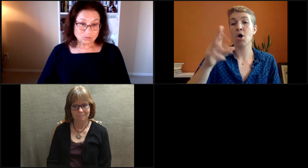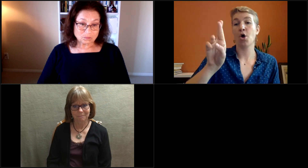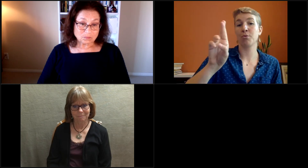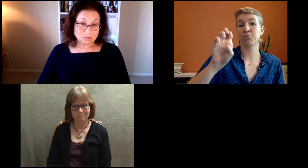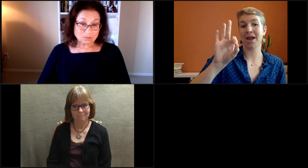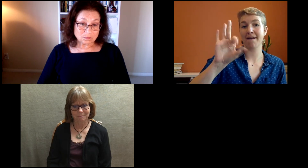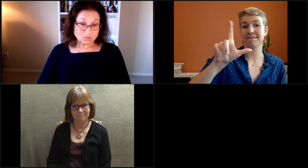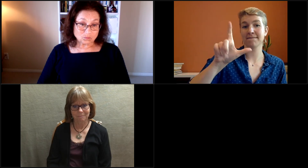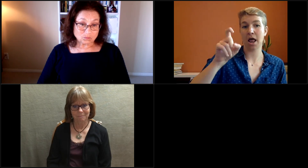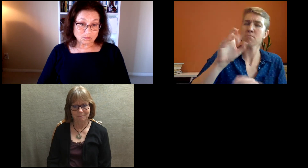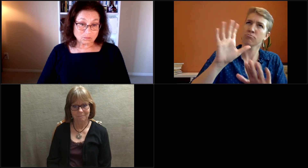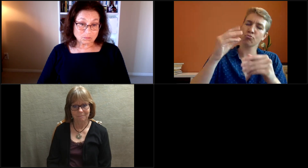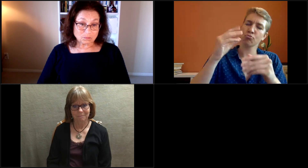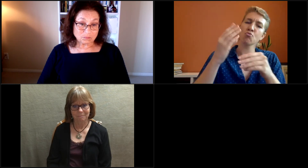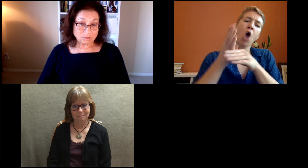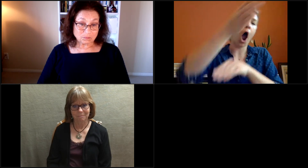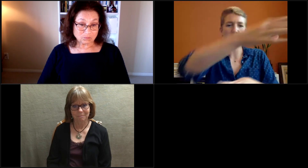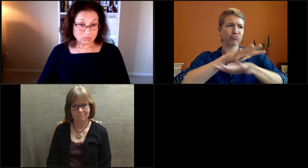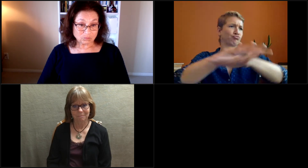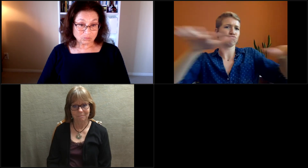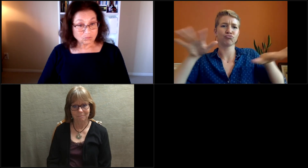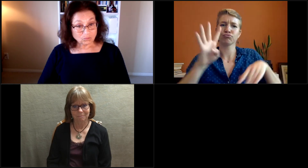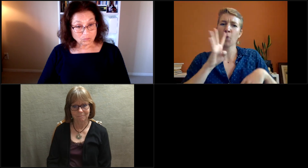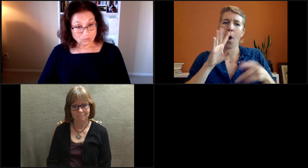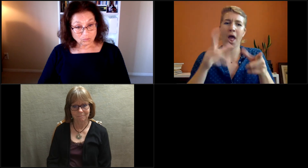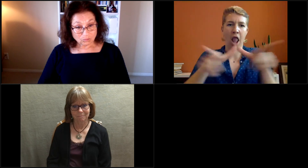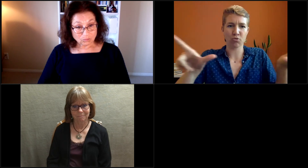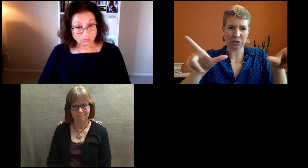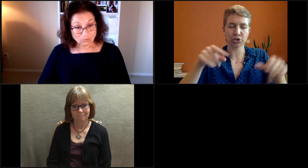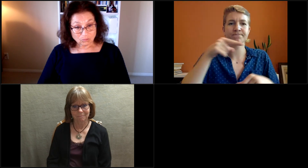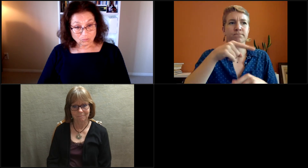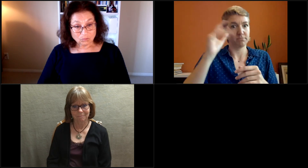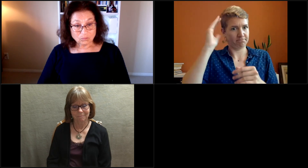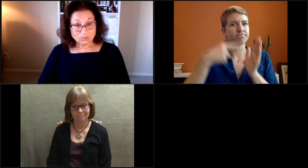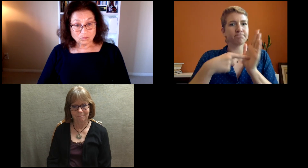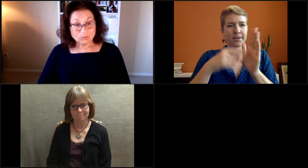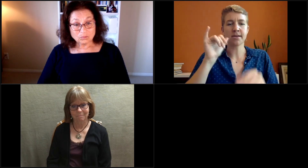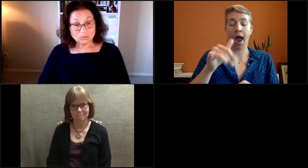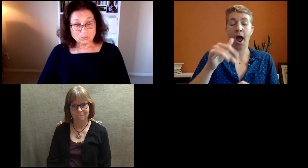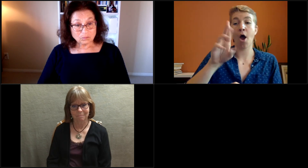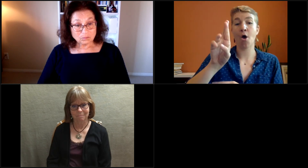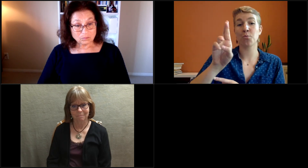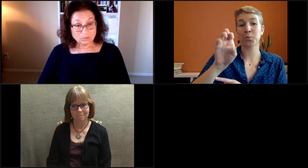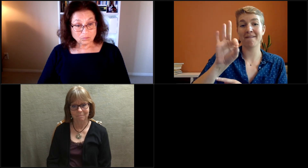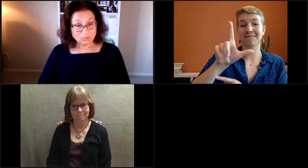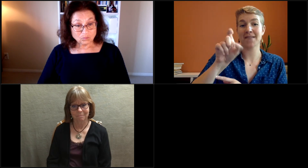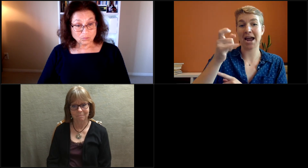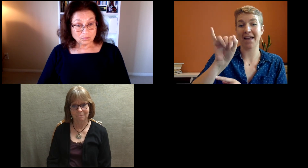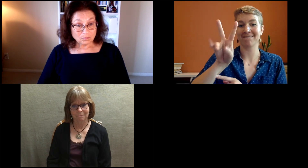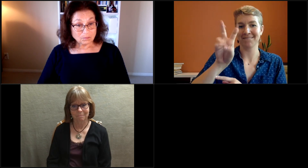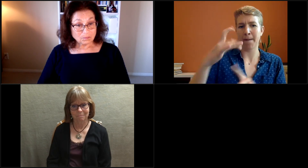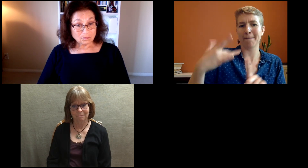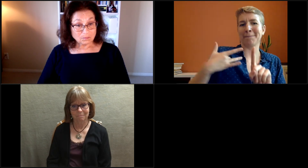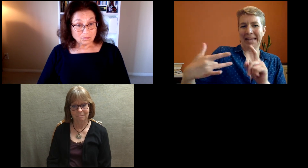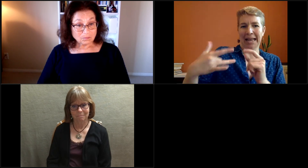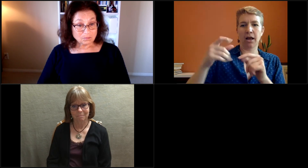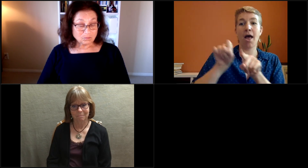So, for example, crosslinguistically in spoken language,